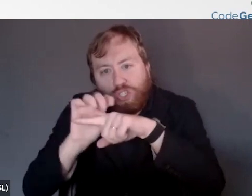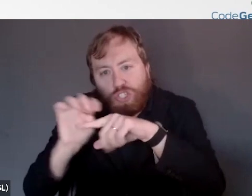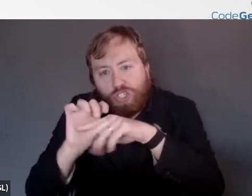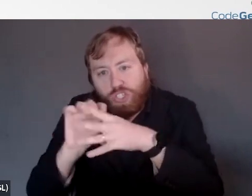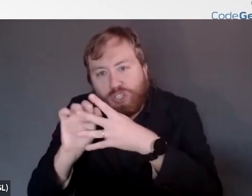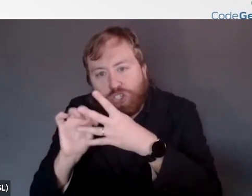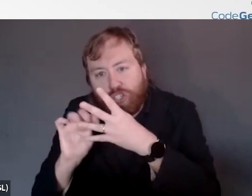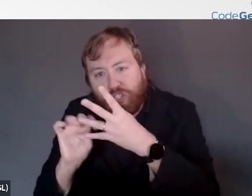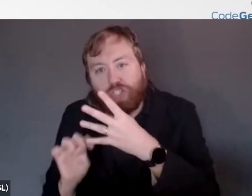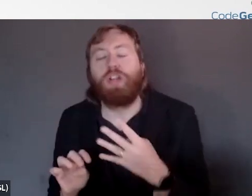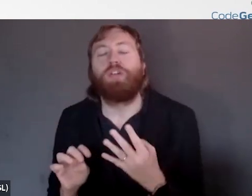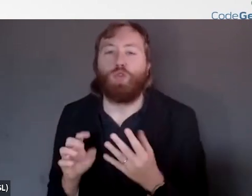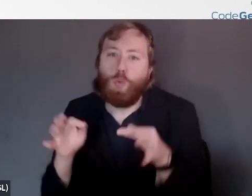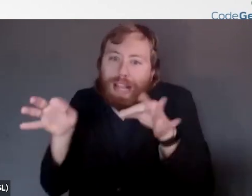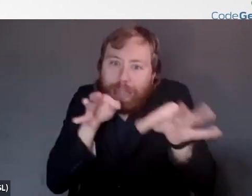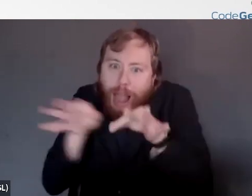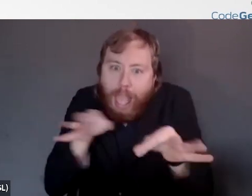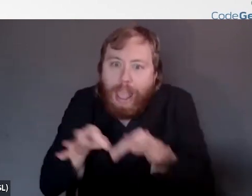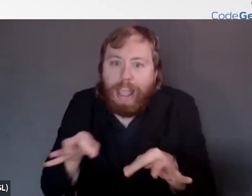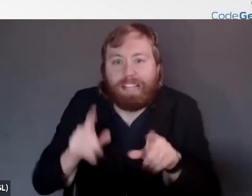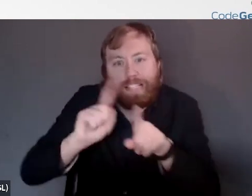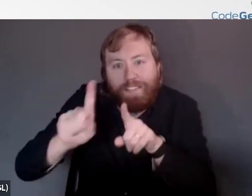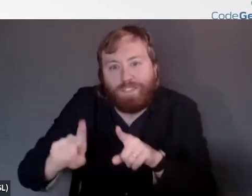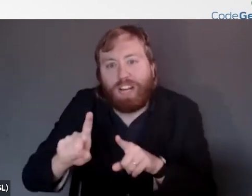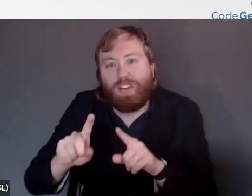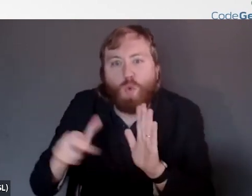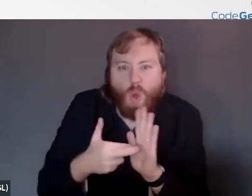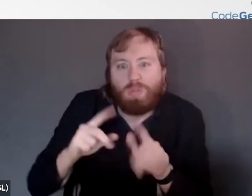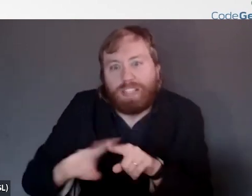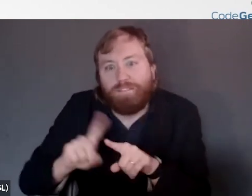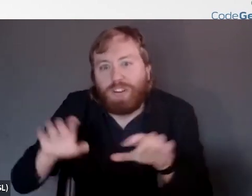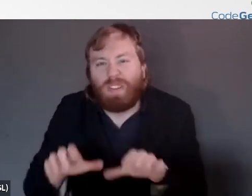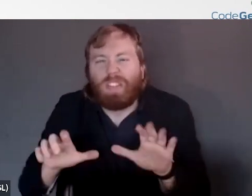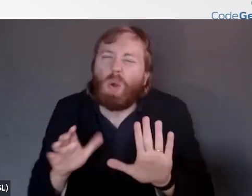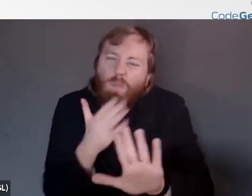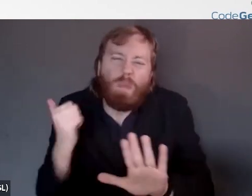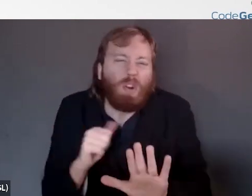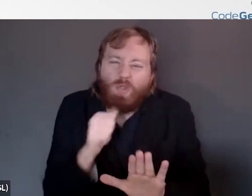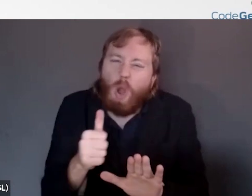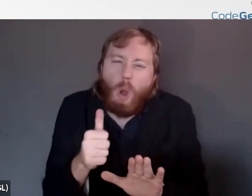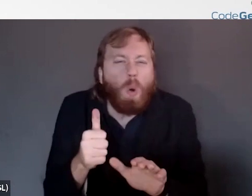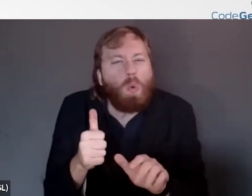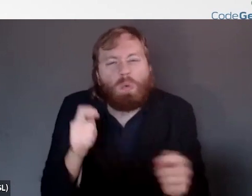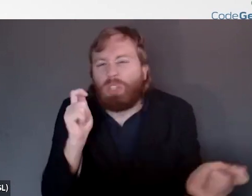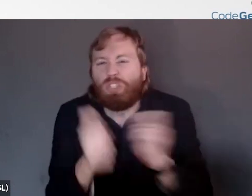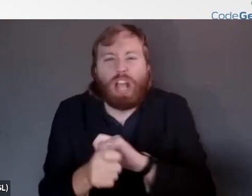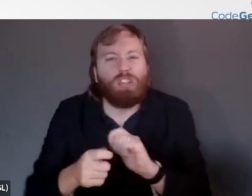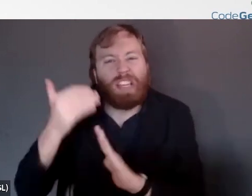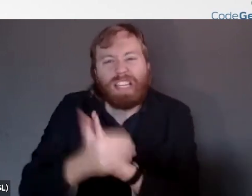When you can, avoid messing with the default roles. One extra thing with building a table in particular,